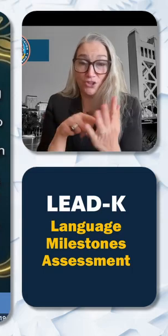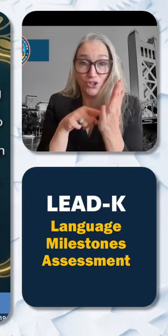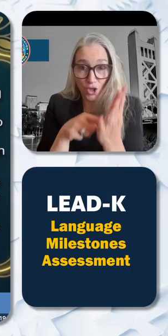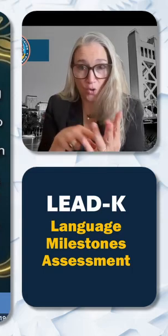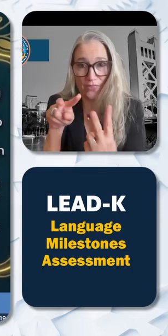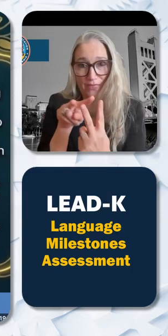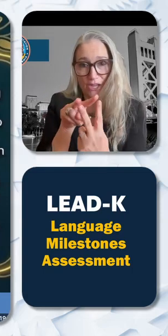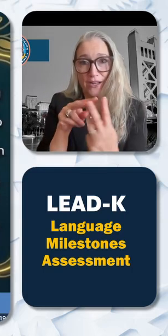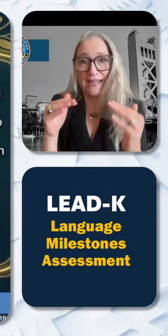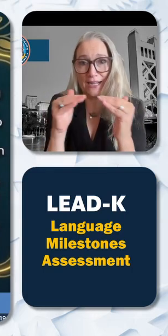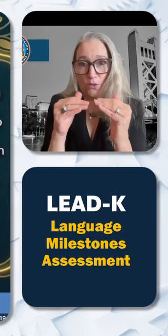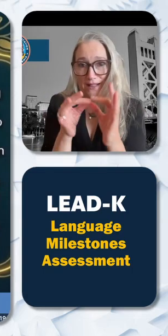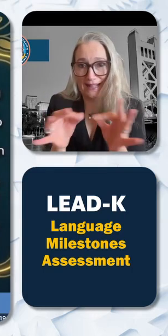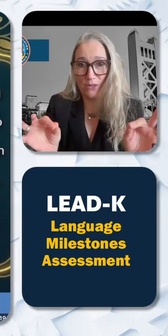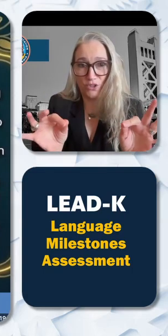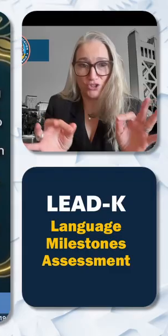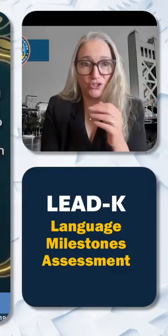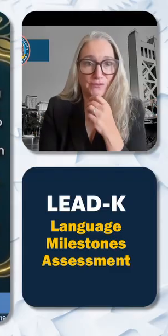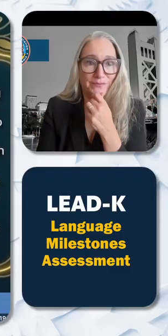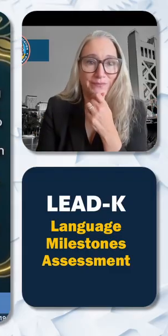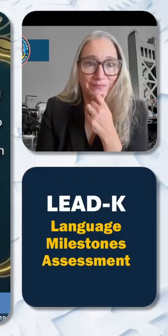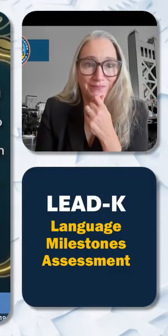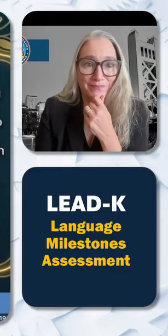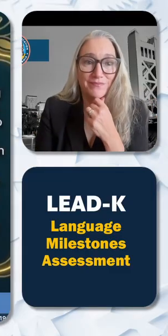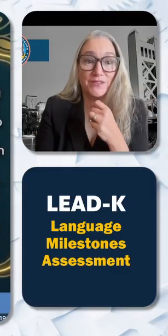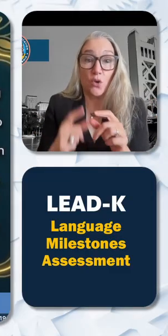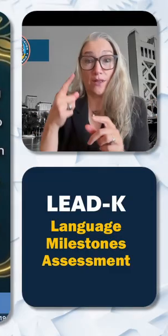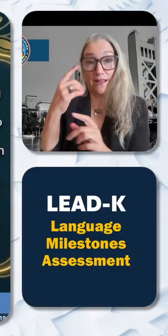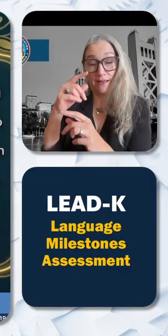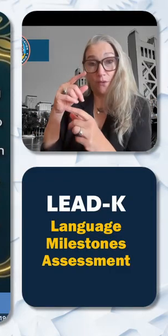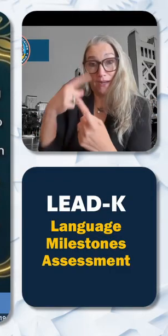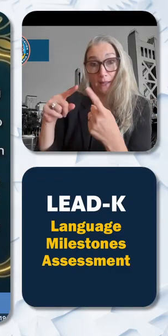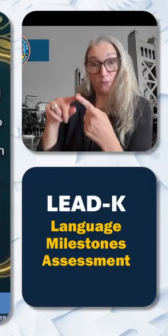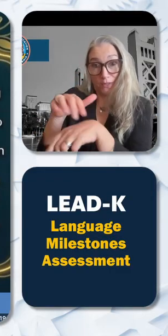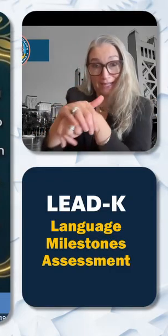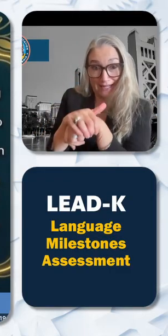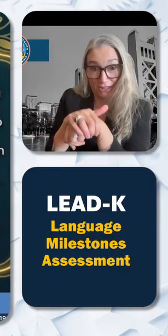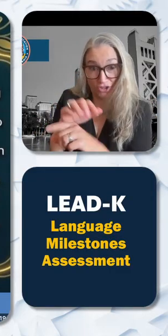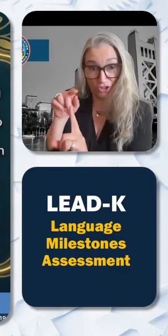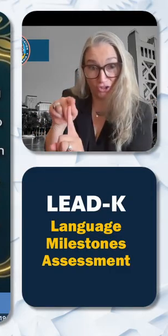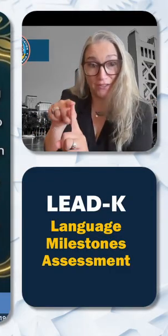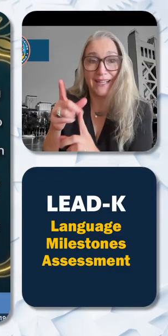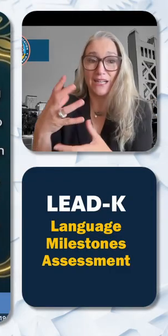or one or the other, but it's to show that those are both equal languages.